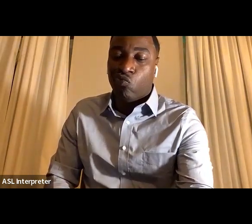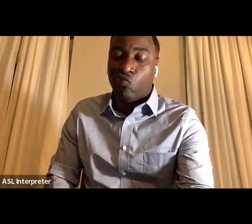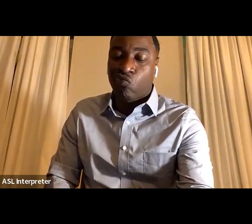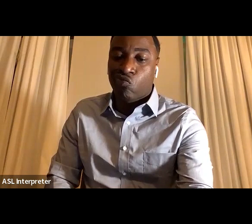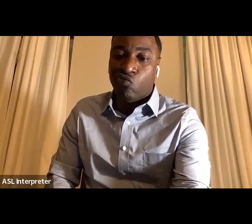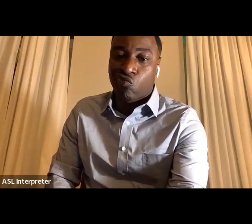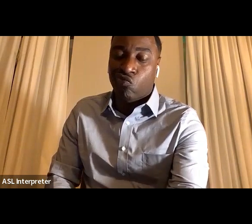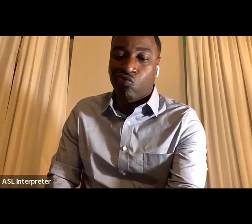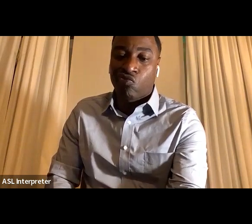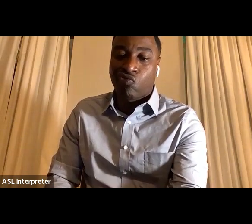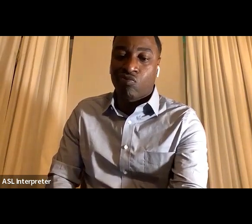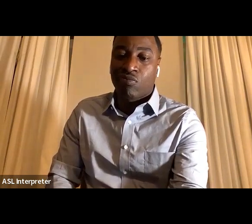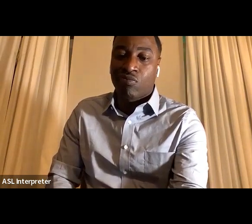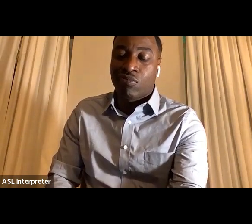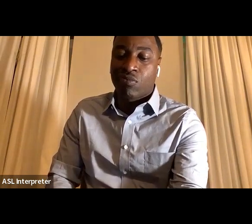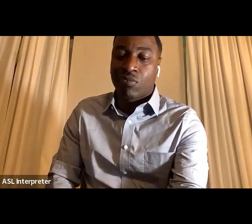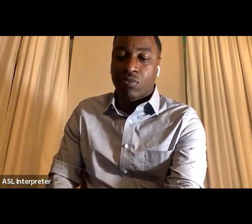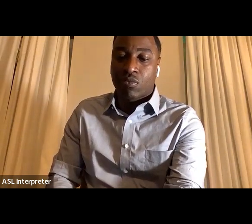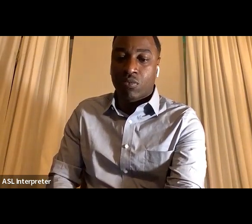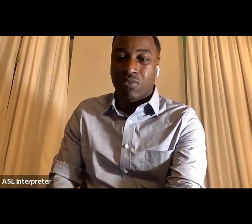I started in the year